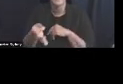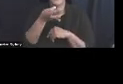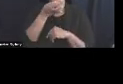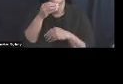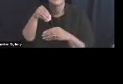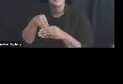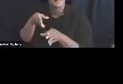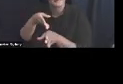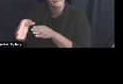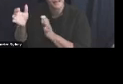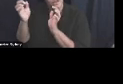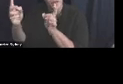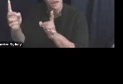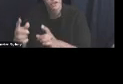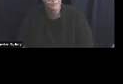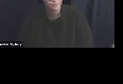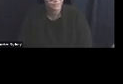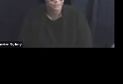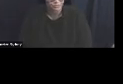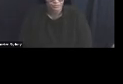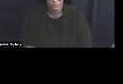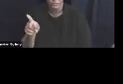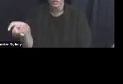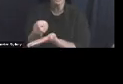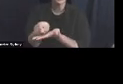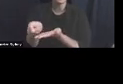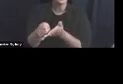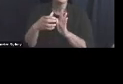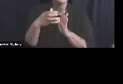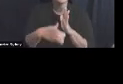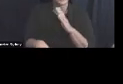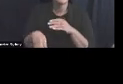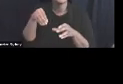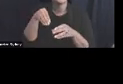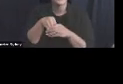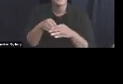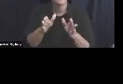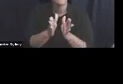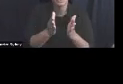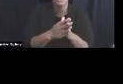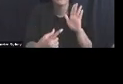How Special Education Hurt Me in the Handbook of Critical Special Education,